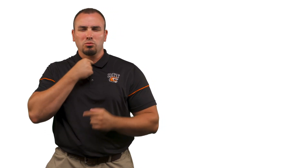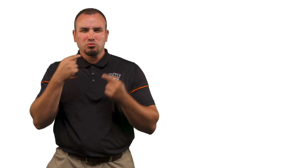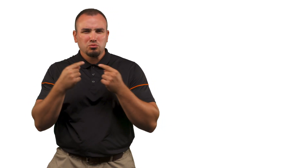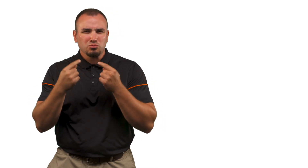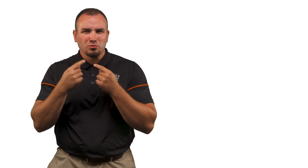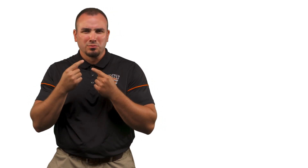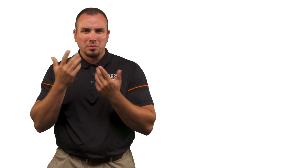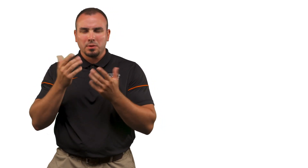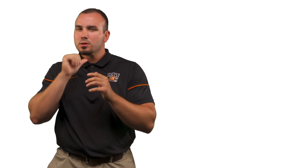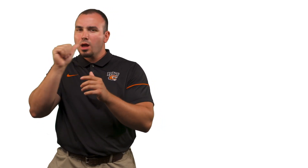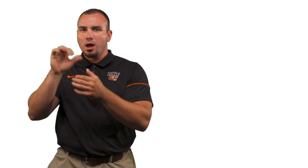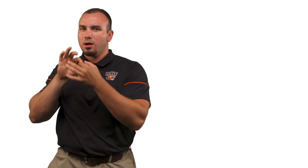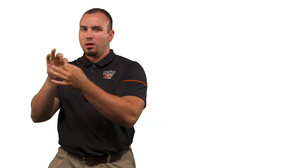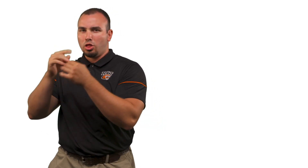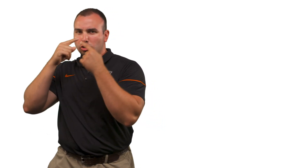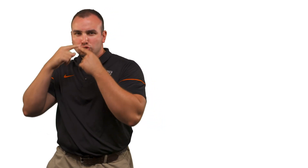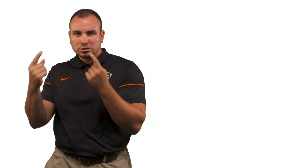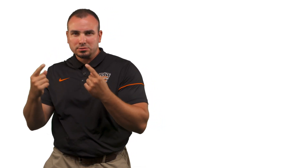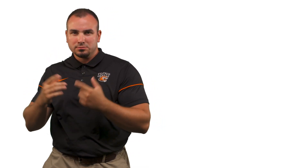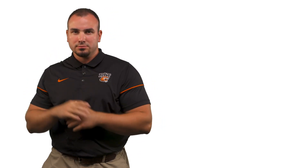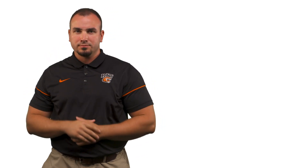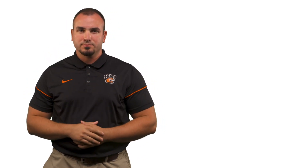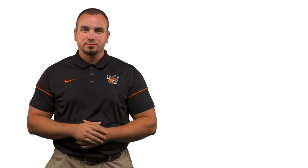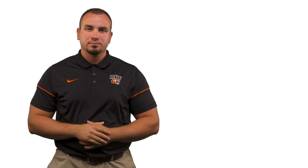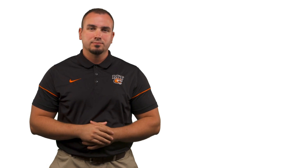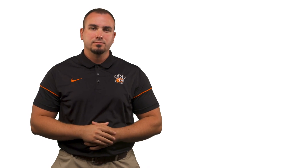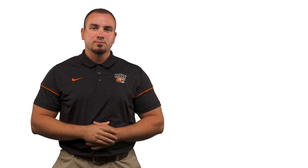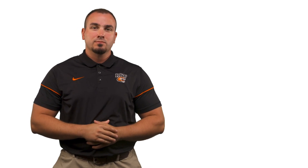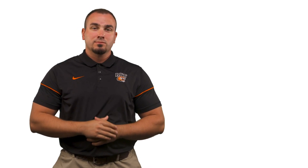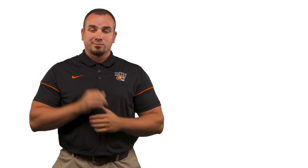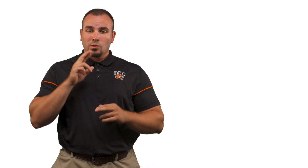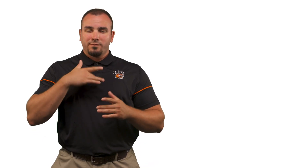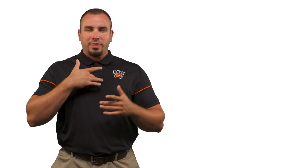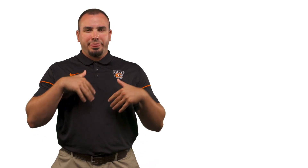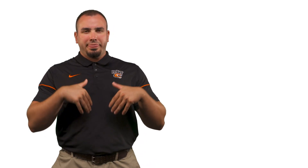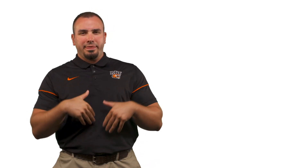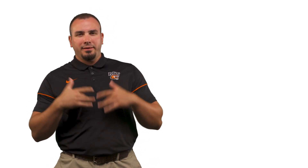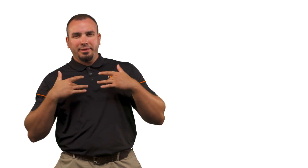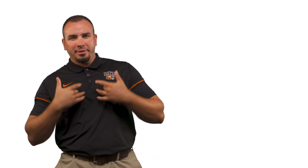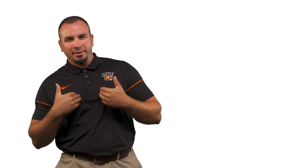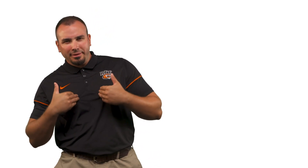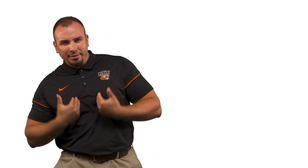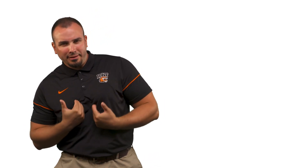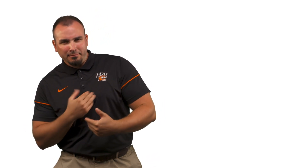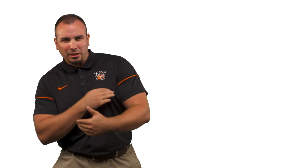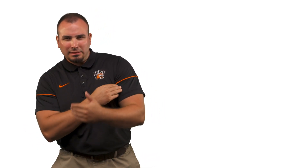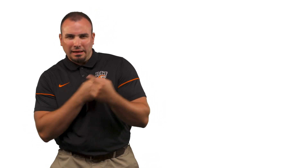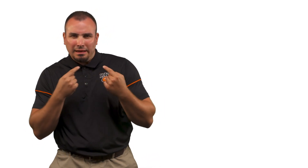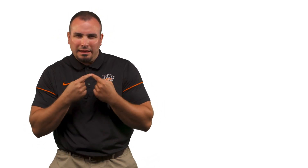Sore throat not due to allergies. Feeling like coming down with an illness,